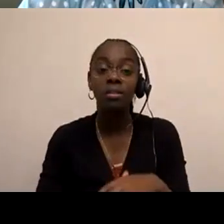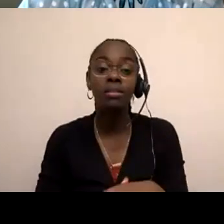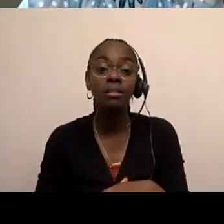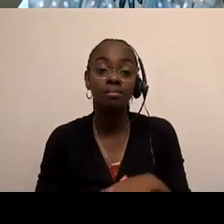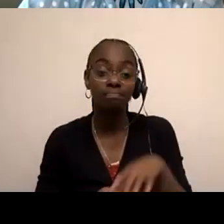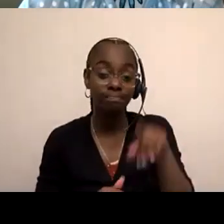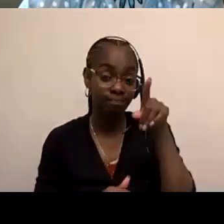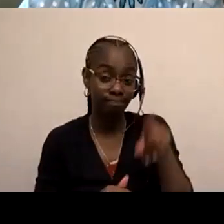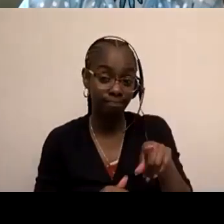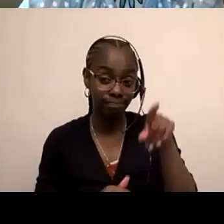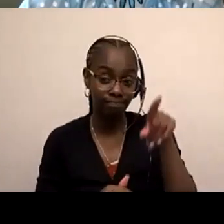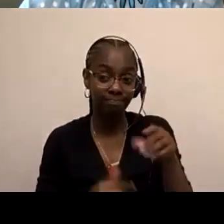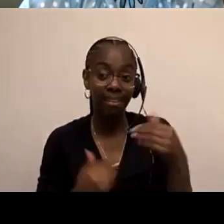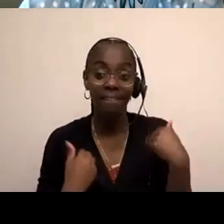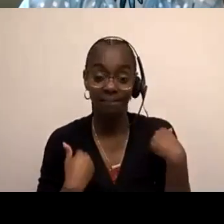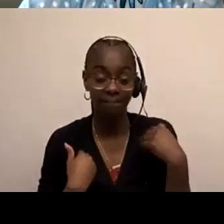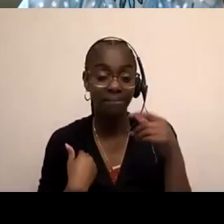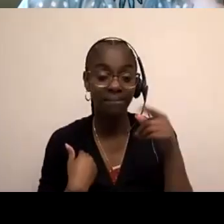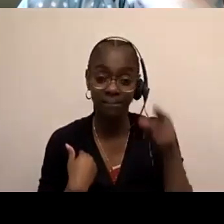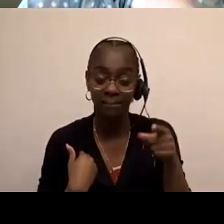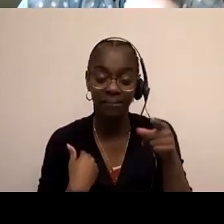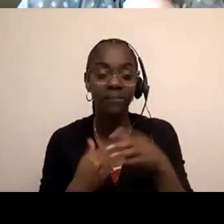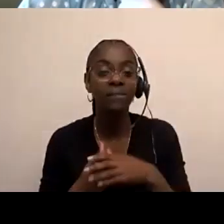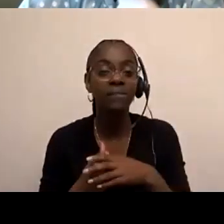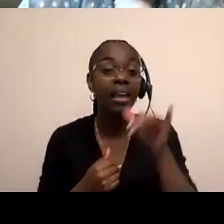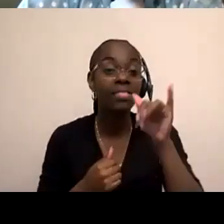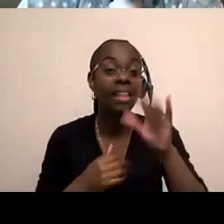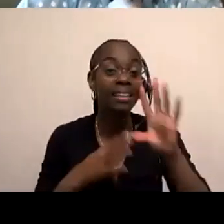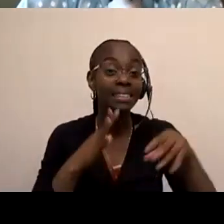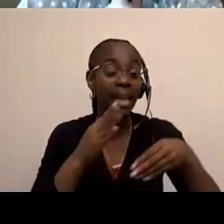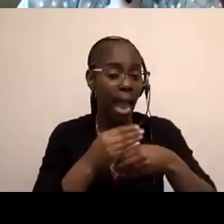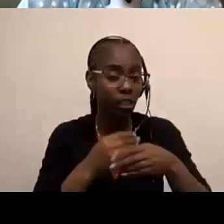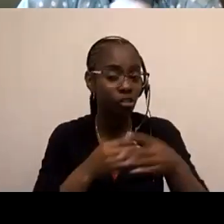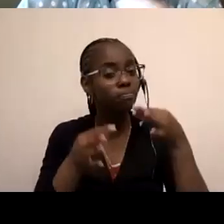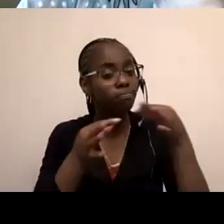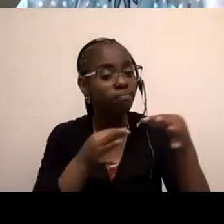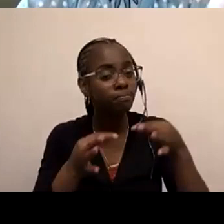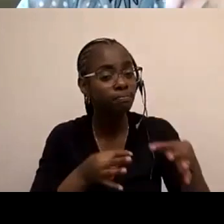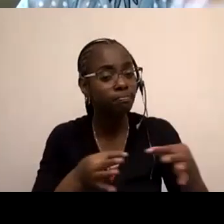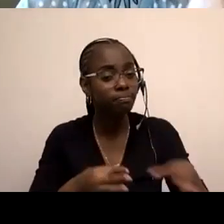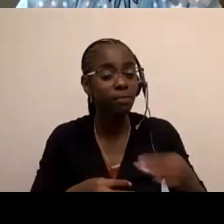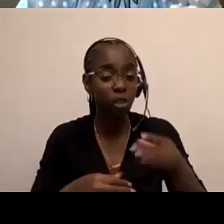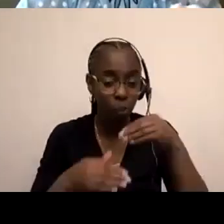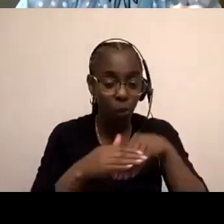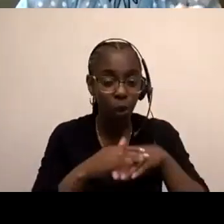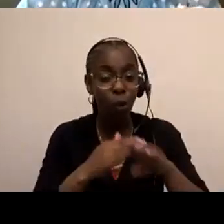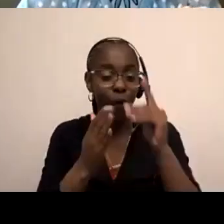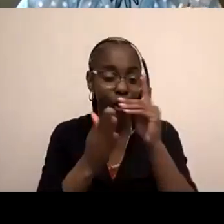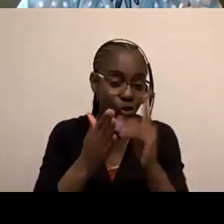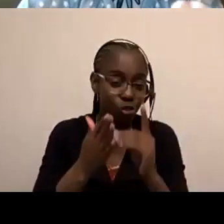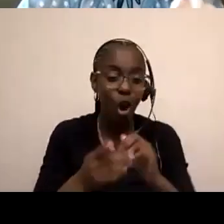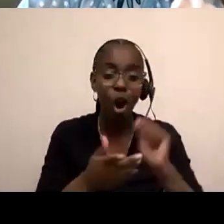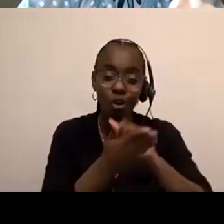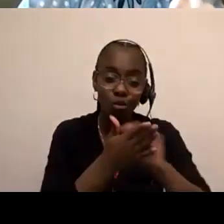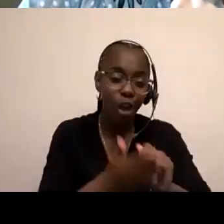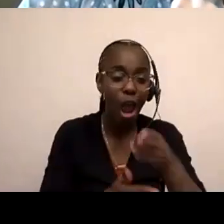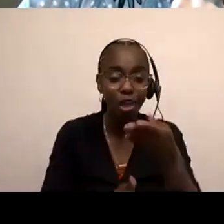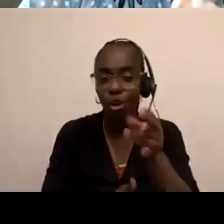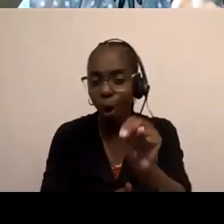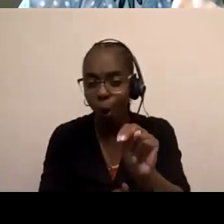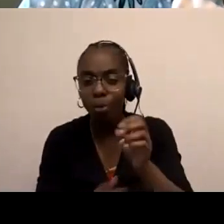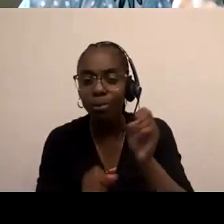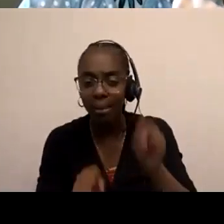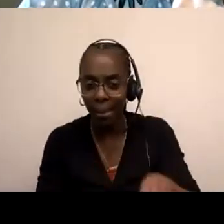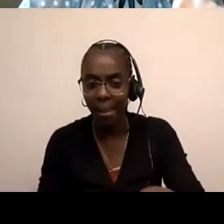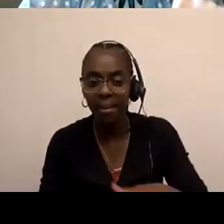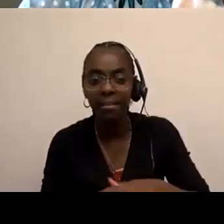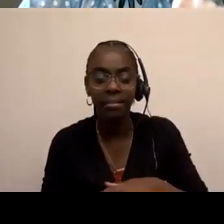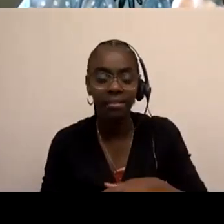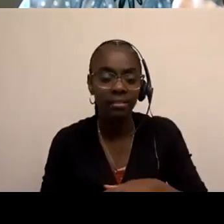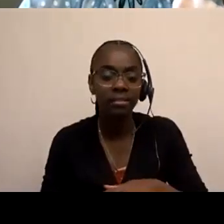HERE ARE THE EXTRAS I TOLD YOU ABOUT. YOU CAN GO IN AND DRAW OR WRITE YOUR OWN. IT HAS